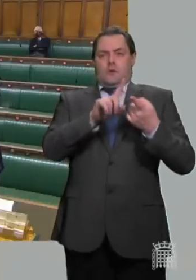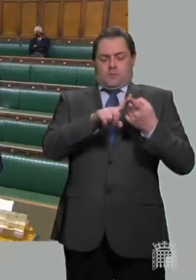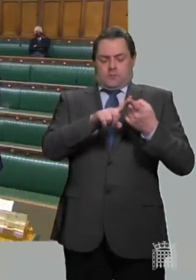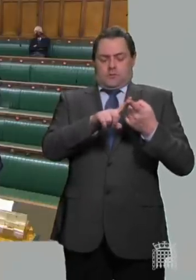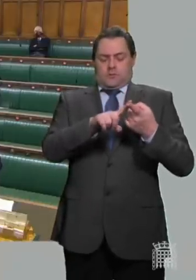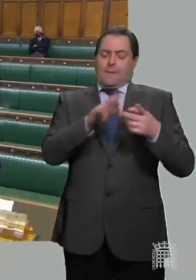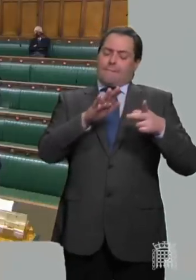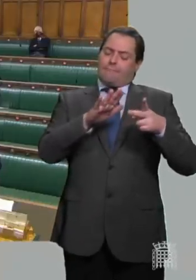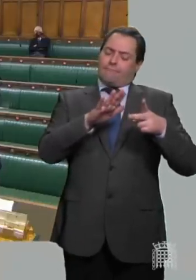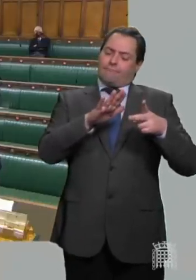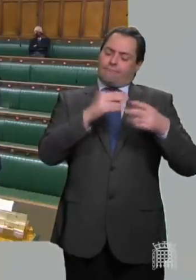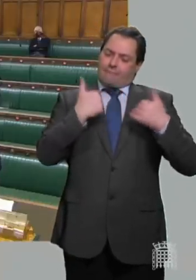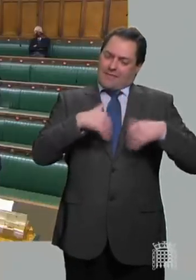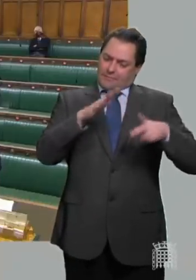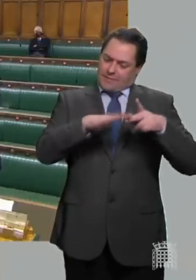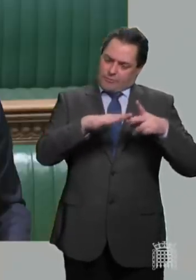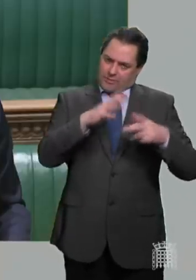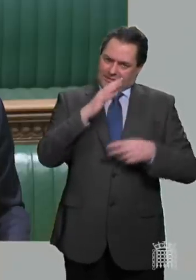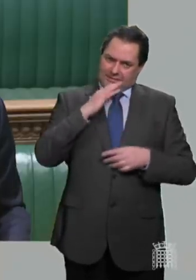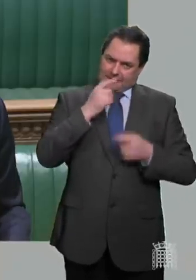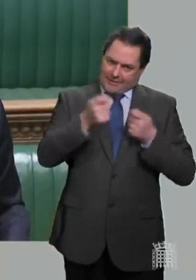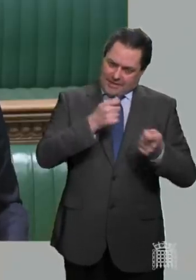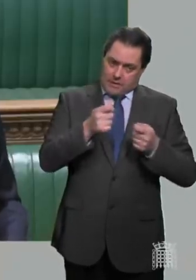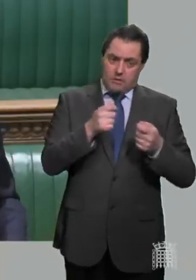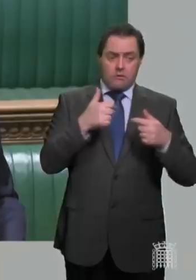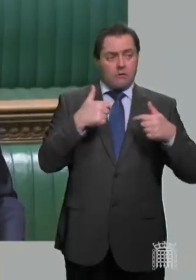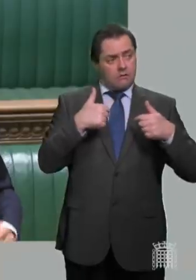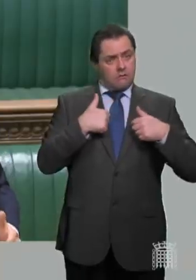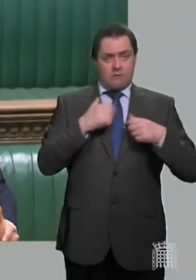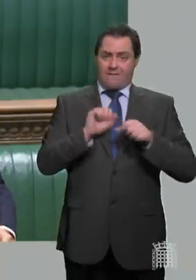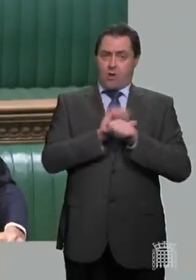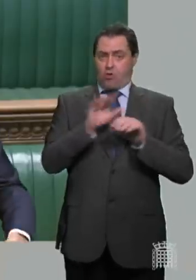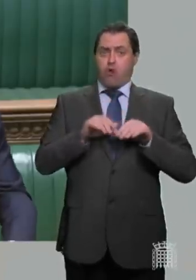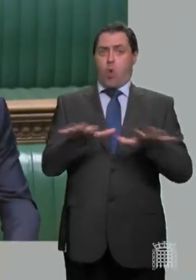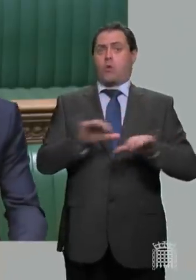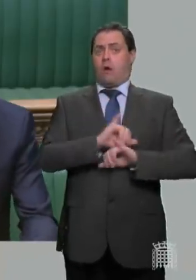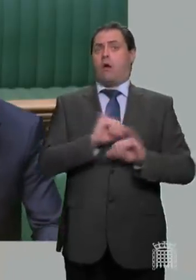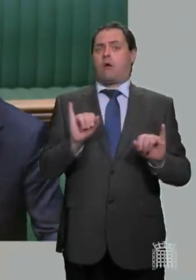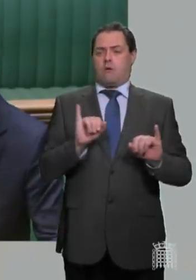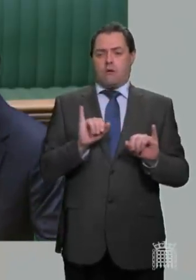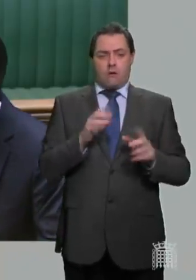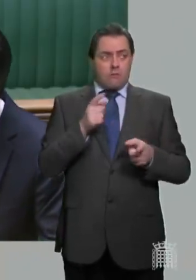Our response to coronavirus has been fair, with the poorest households benefiting the most